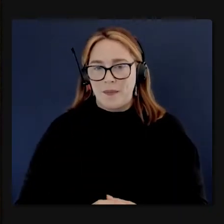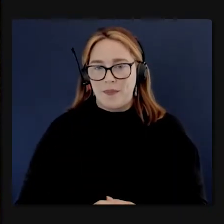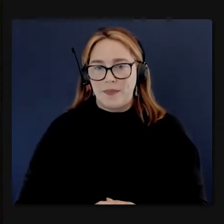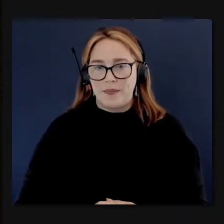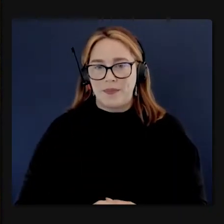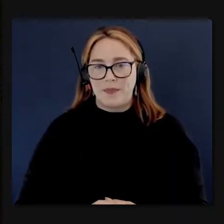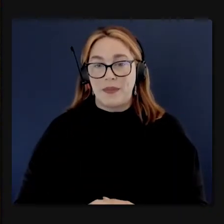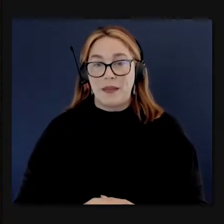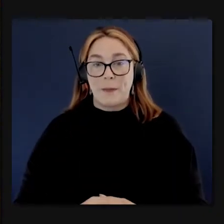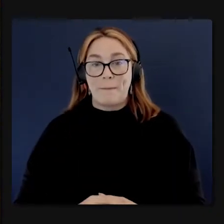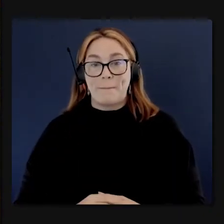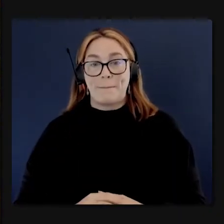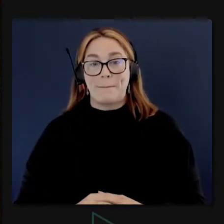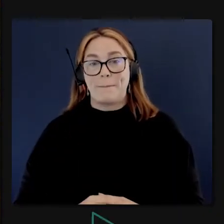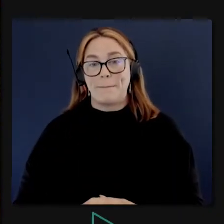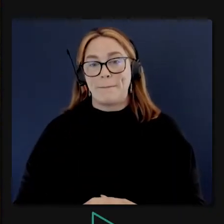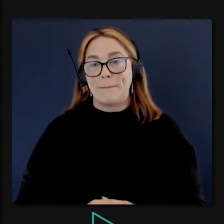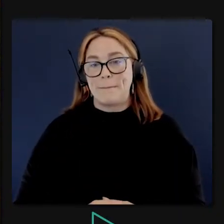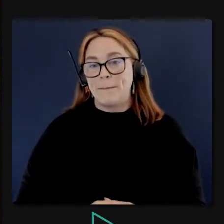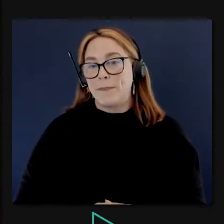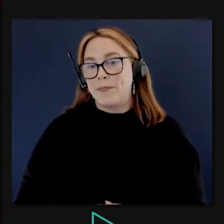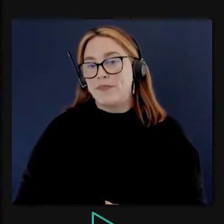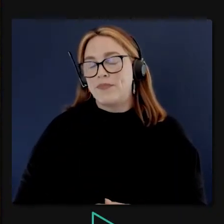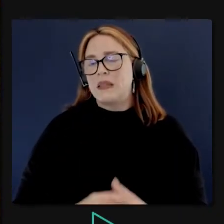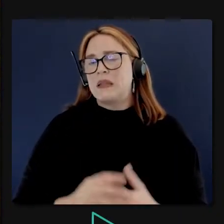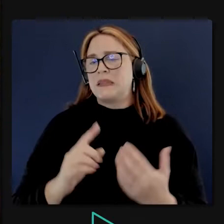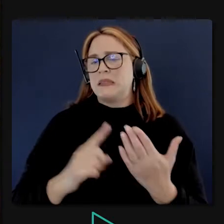Vegetation tends to be one of the costlier parts of a game.